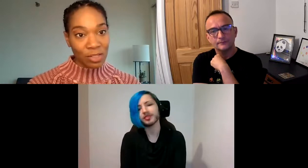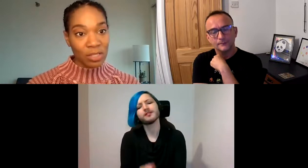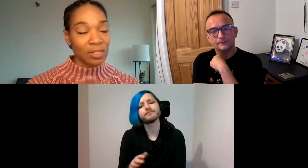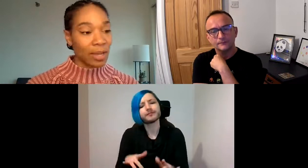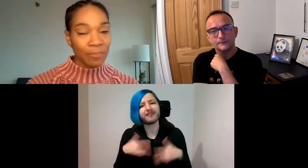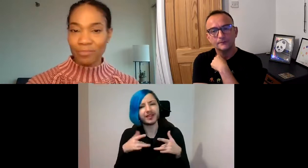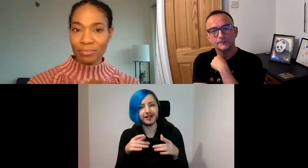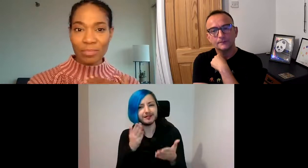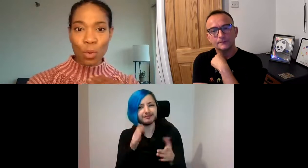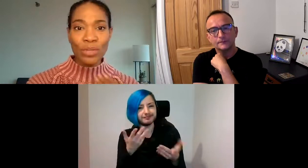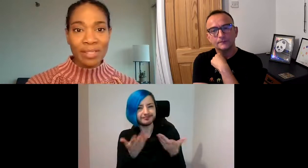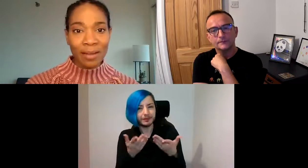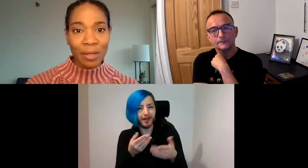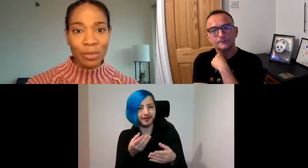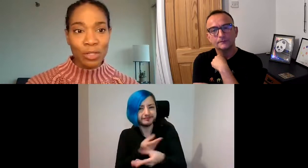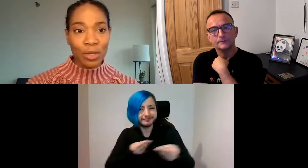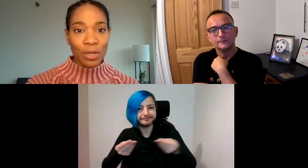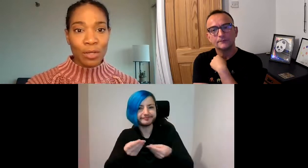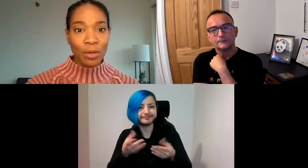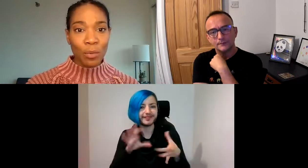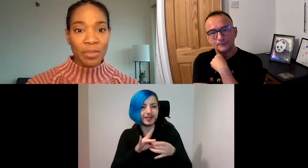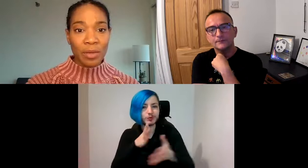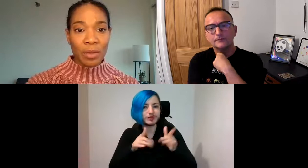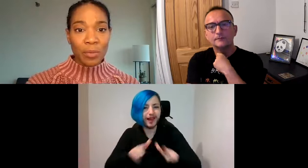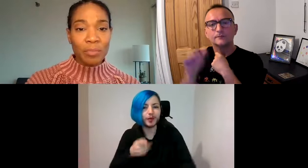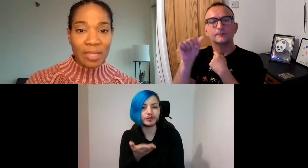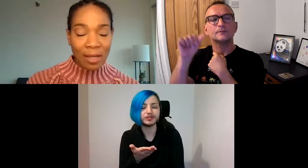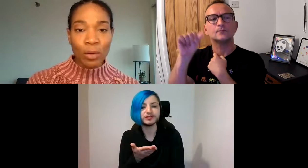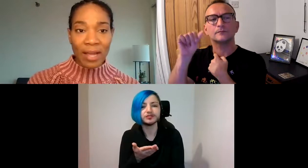to use but also you know, as other people wanting to